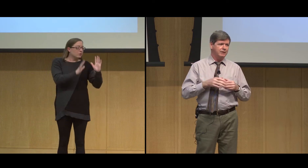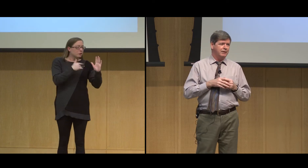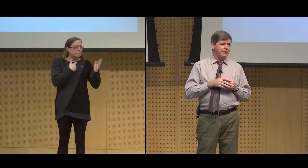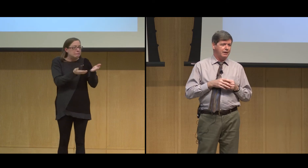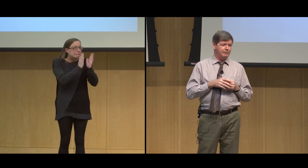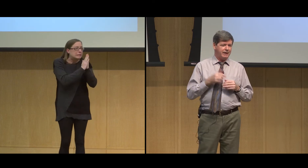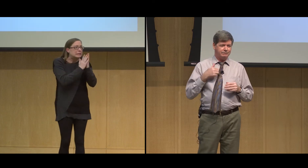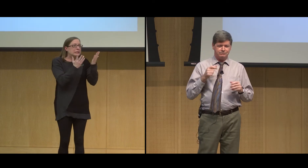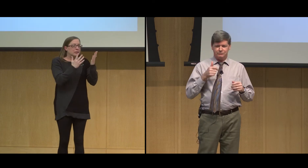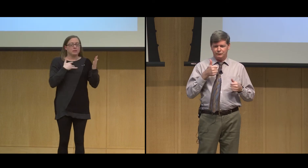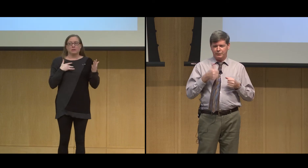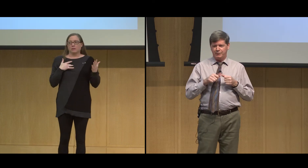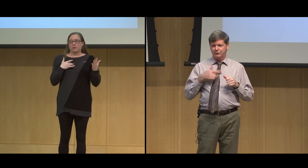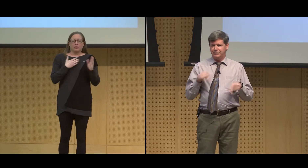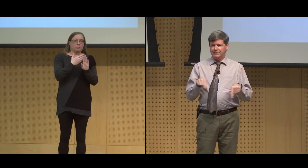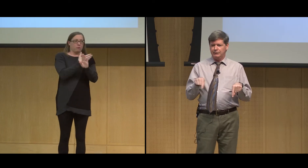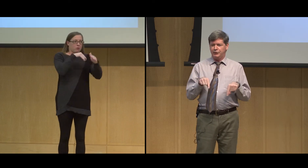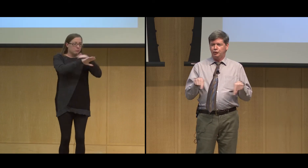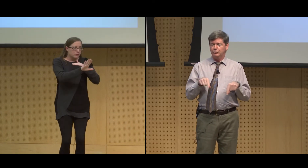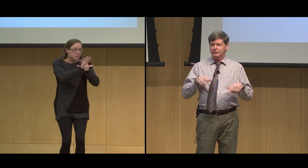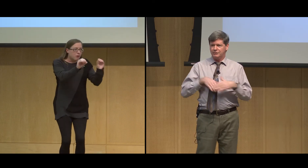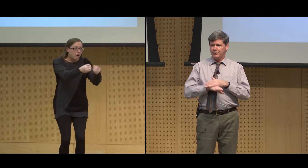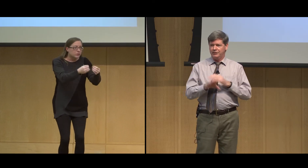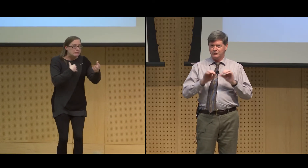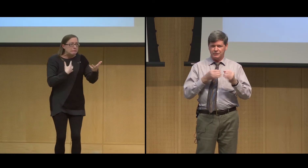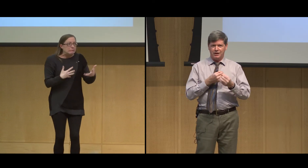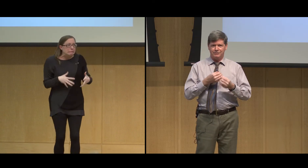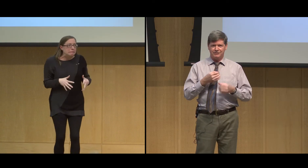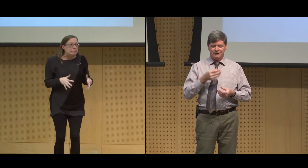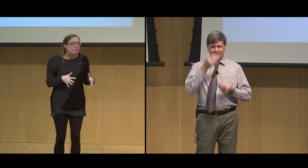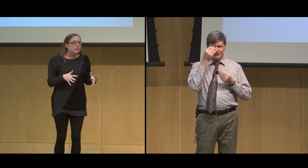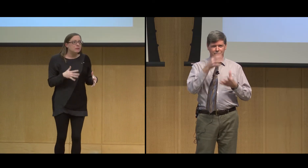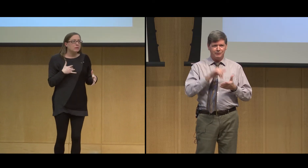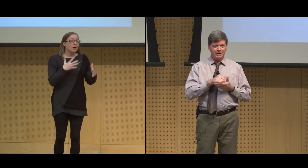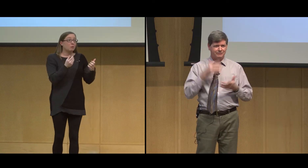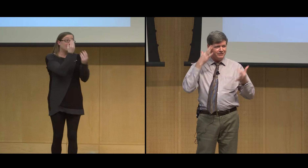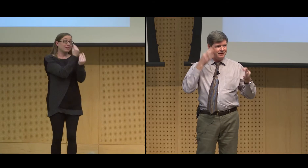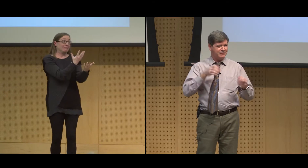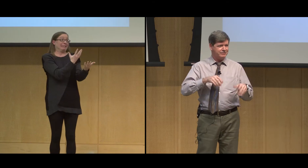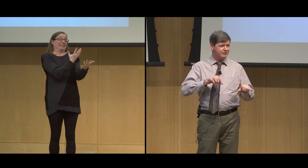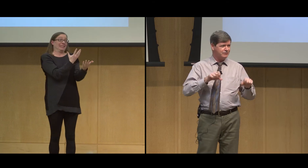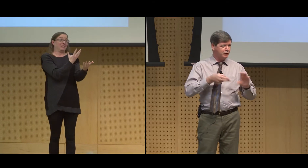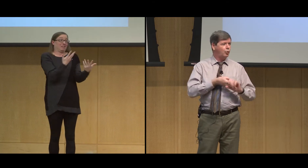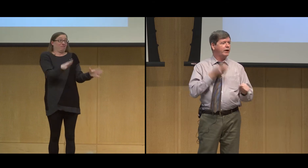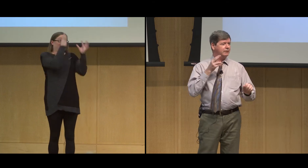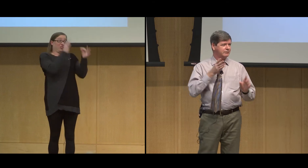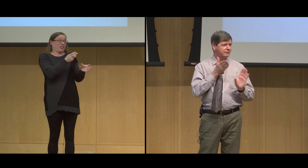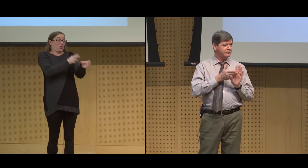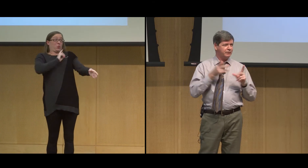I remember feeling a little bit nervous going into his office and letting him know that I've decided to quit psychophysiology